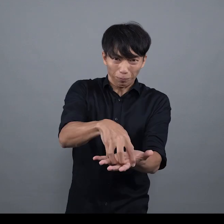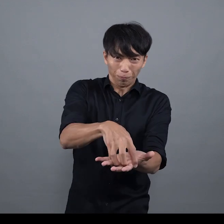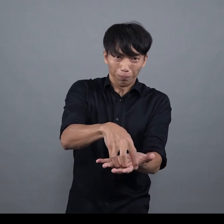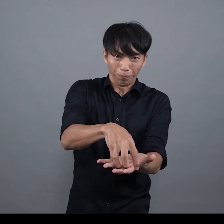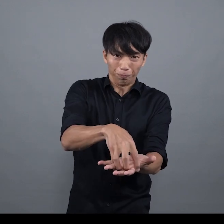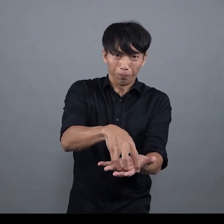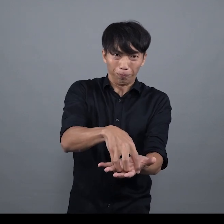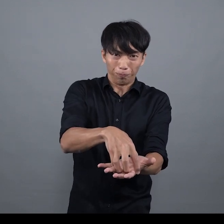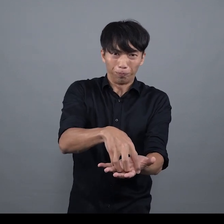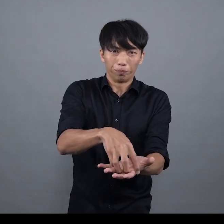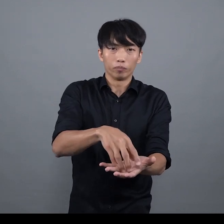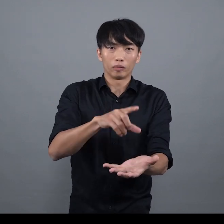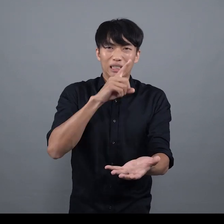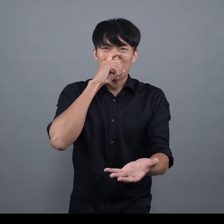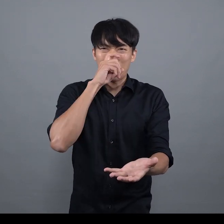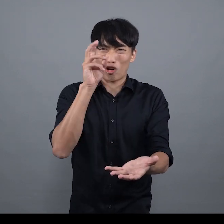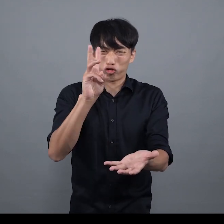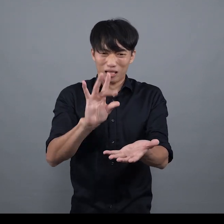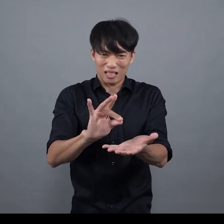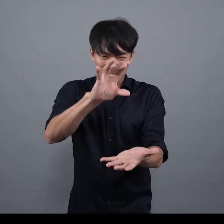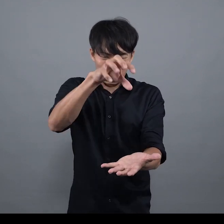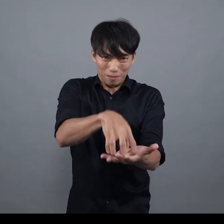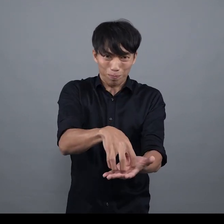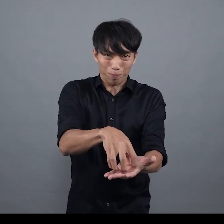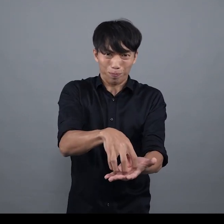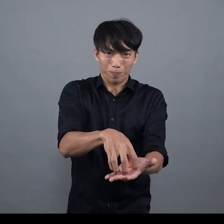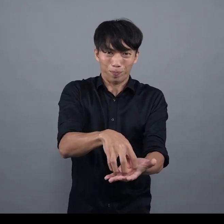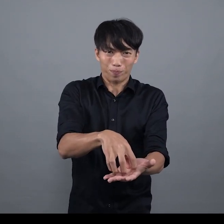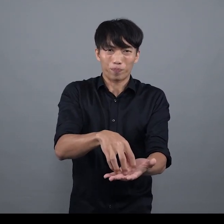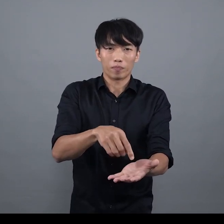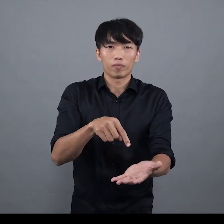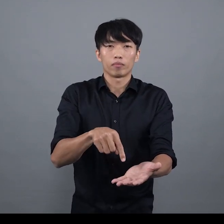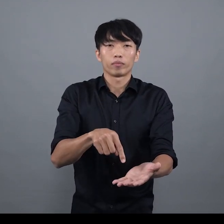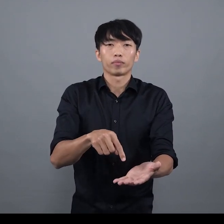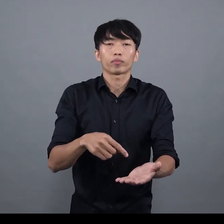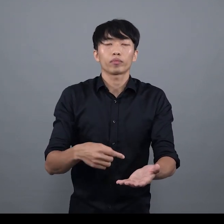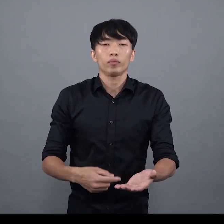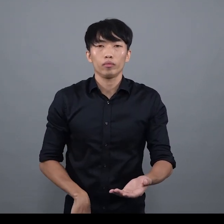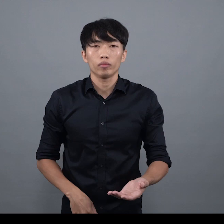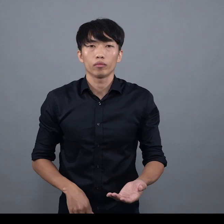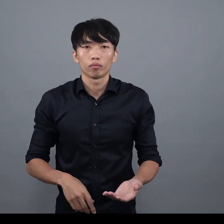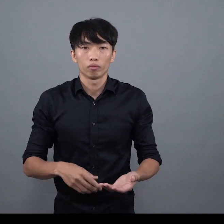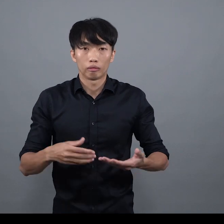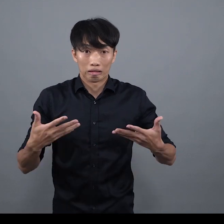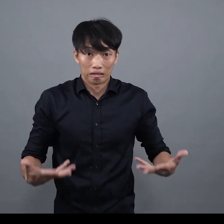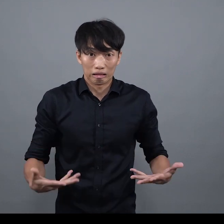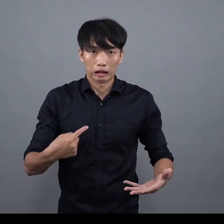onto a long, metal sheet lining that runs along the length of the counter